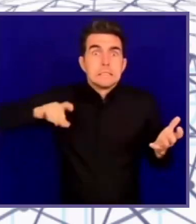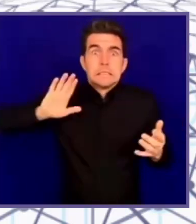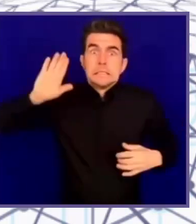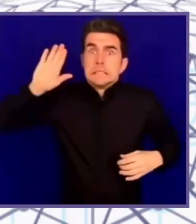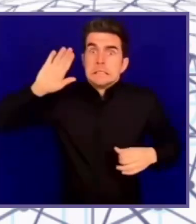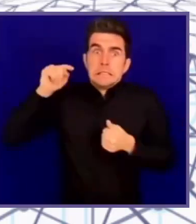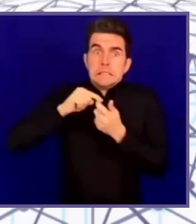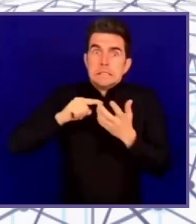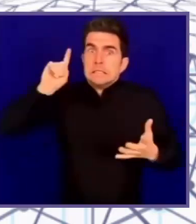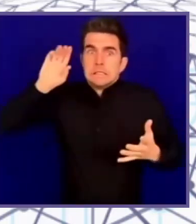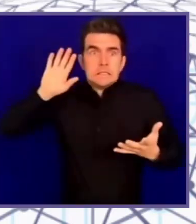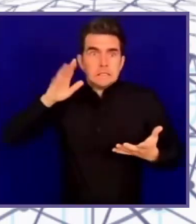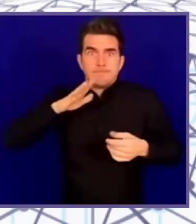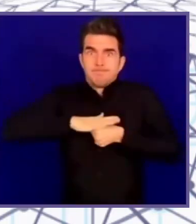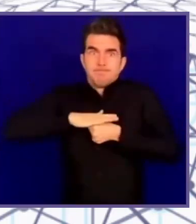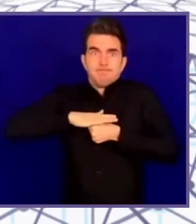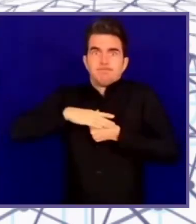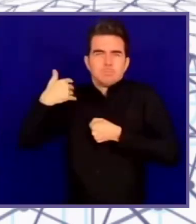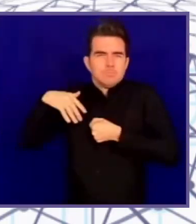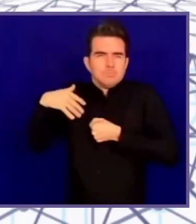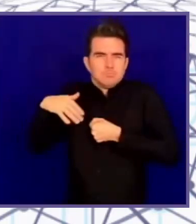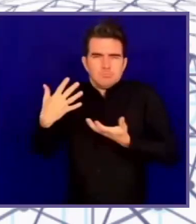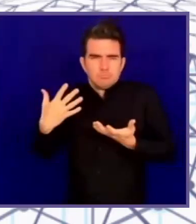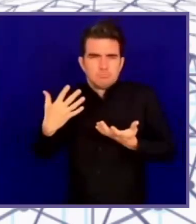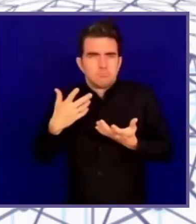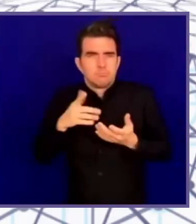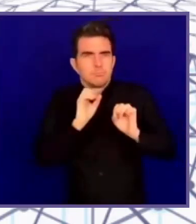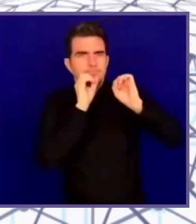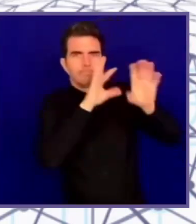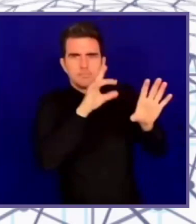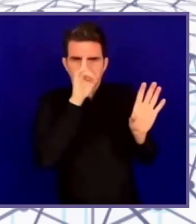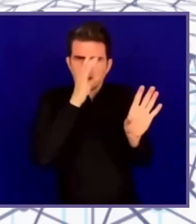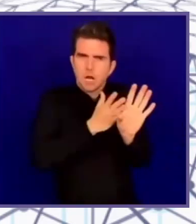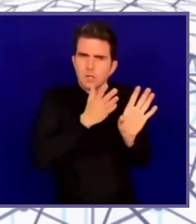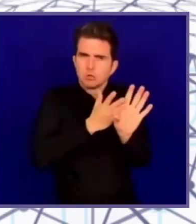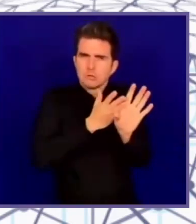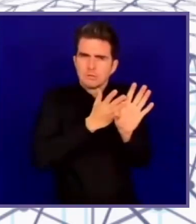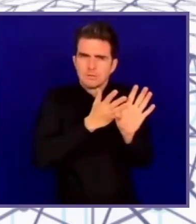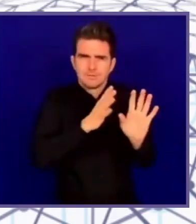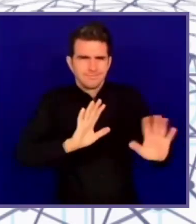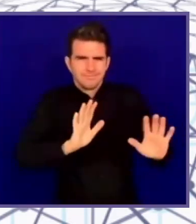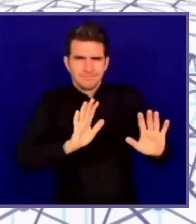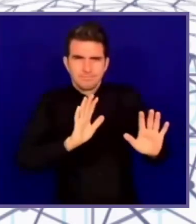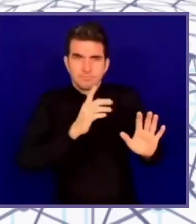or ALS. But we've not found a way to do that yet, hopefully won't need that soon, because we will